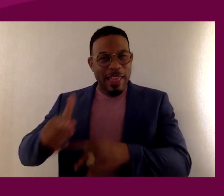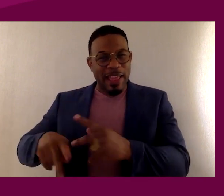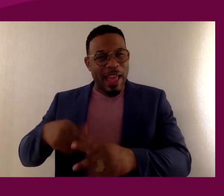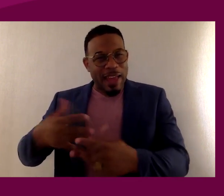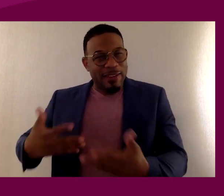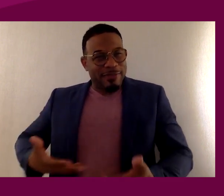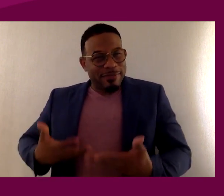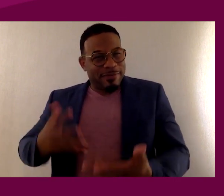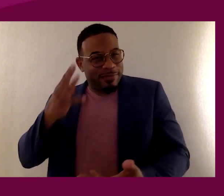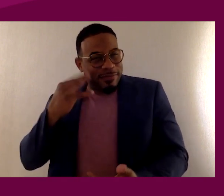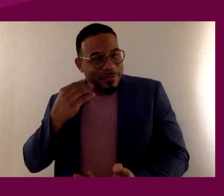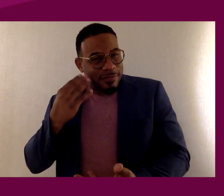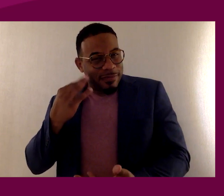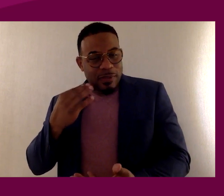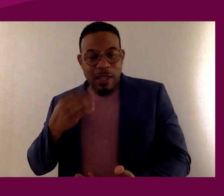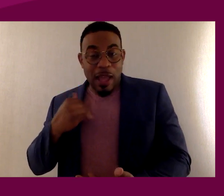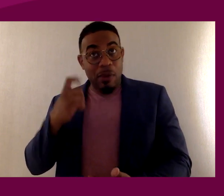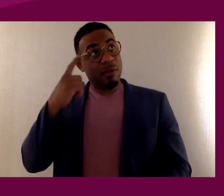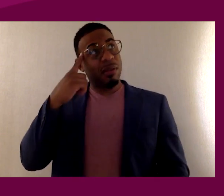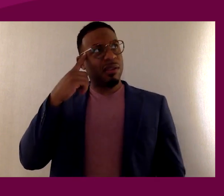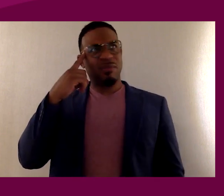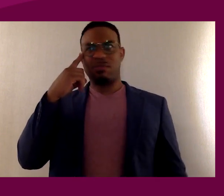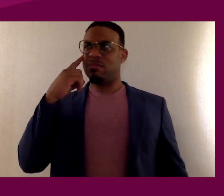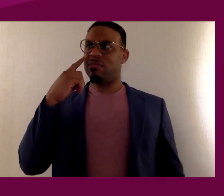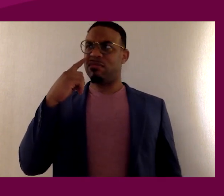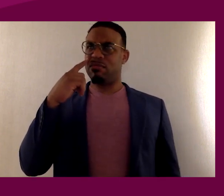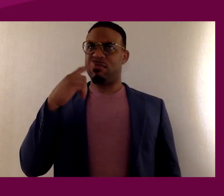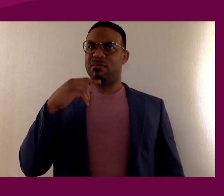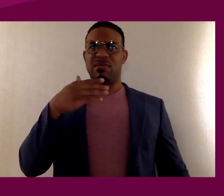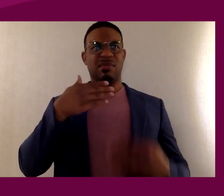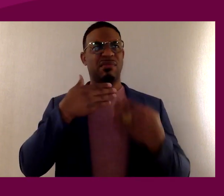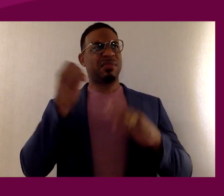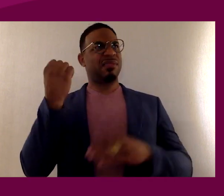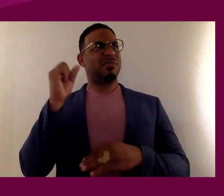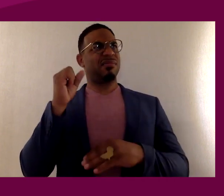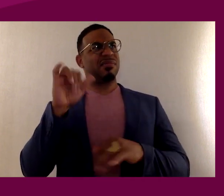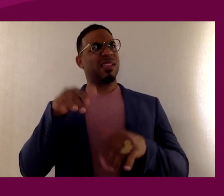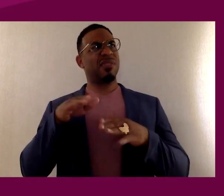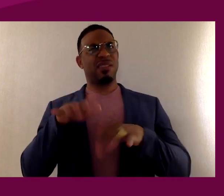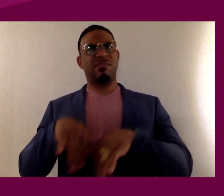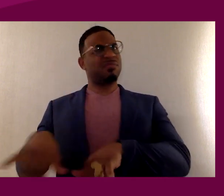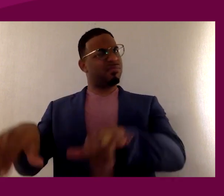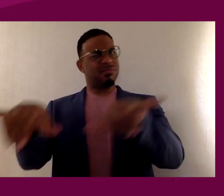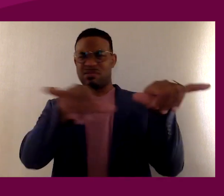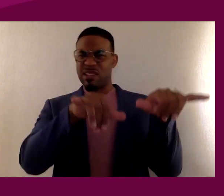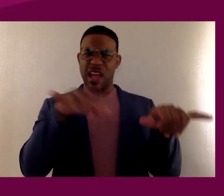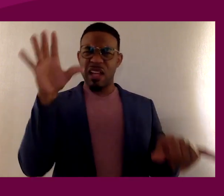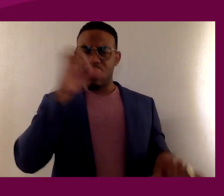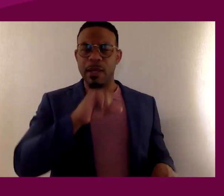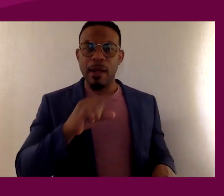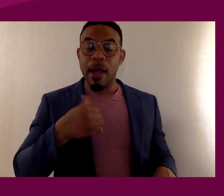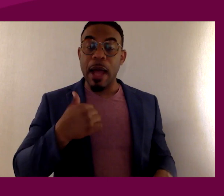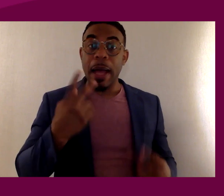I grew up with that kind of an experience. I only thought in public demonstrations that way.